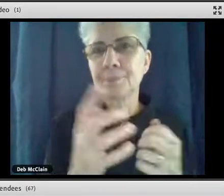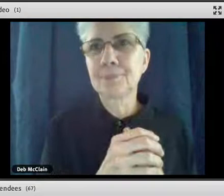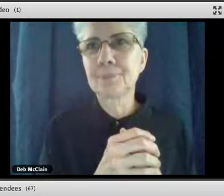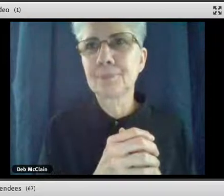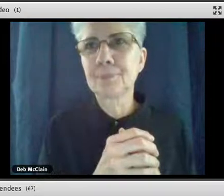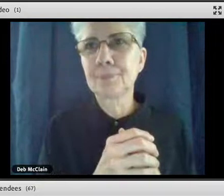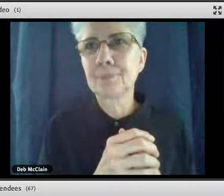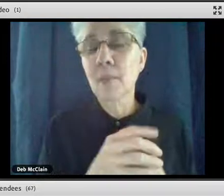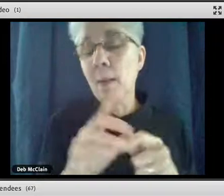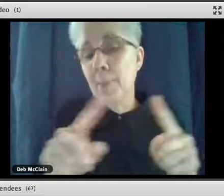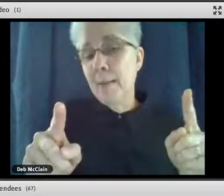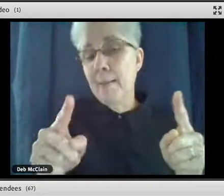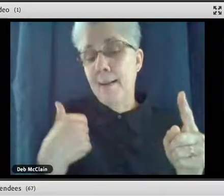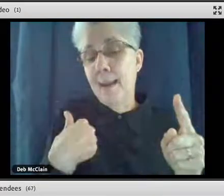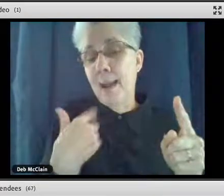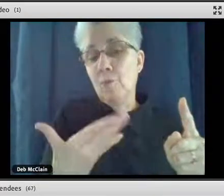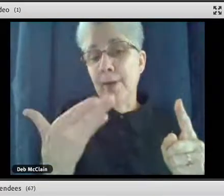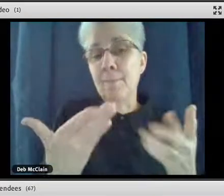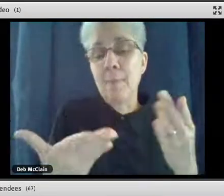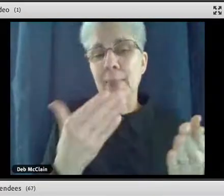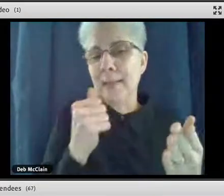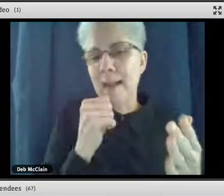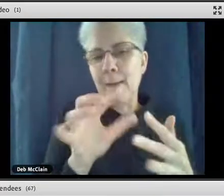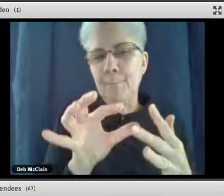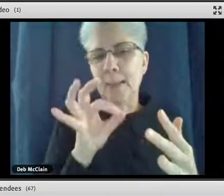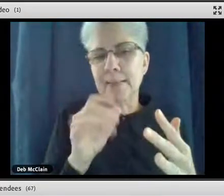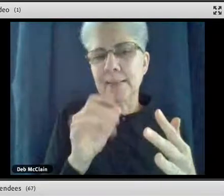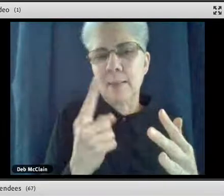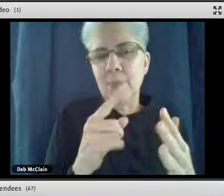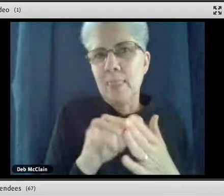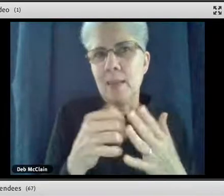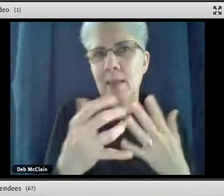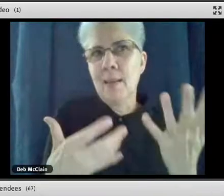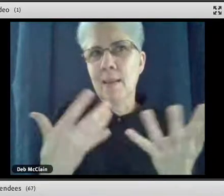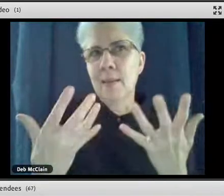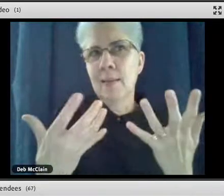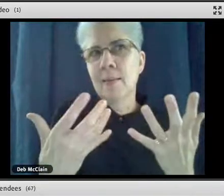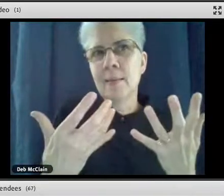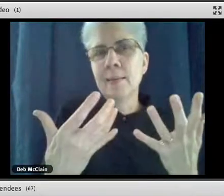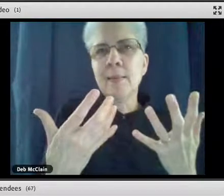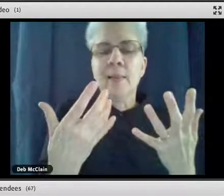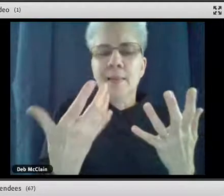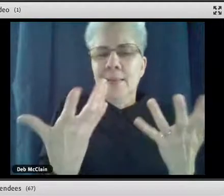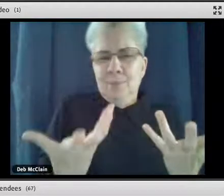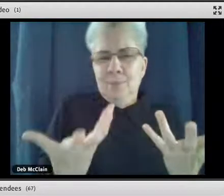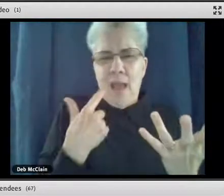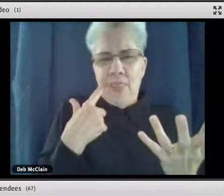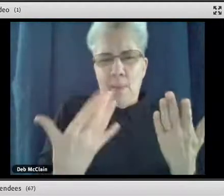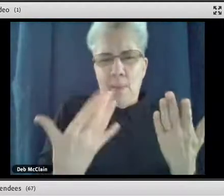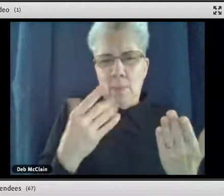would be what you want to code with this one. But I would recommend maybe not choosing something that --